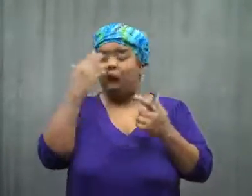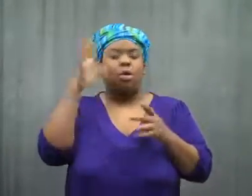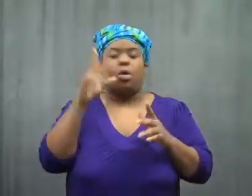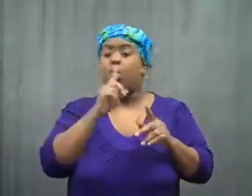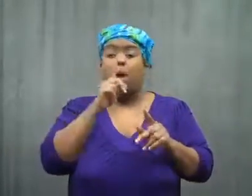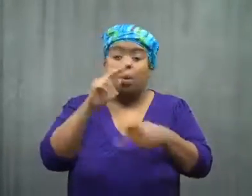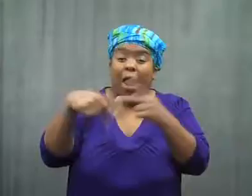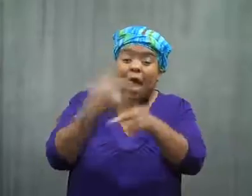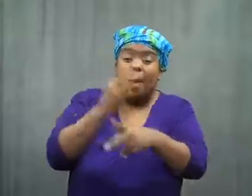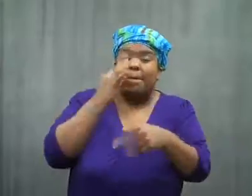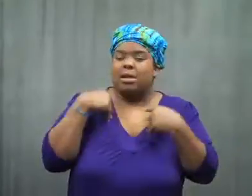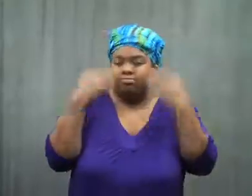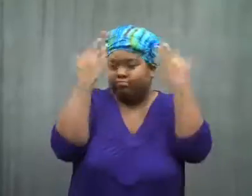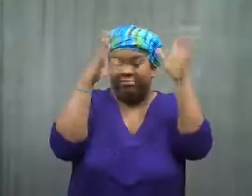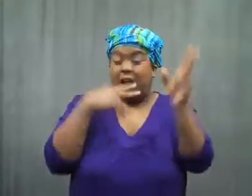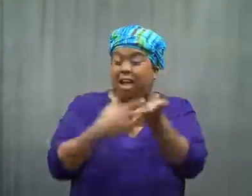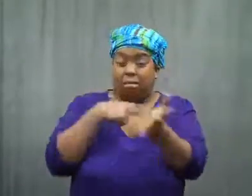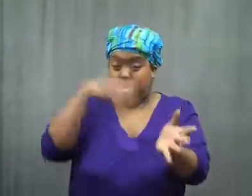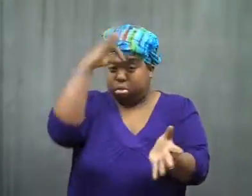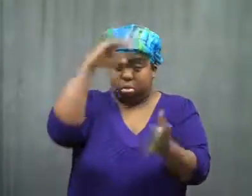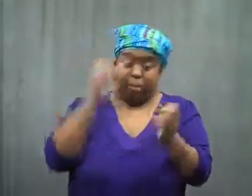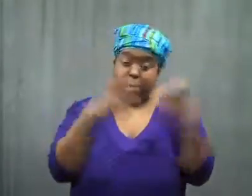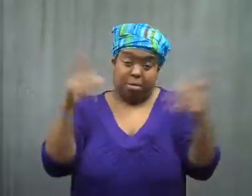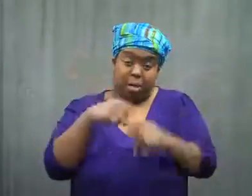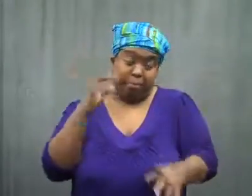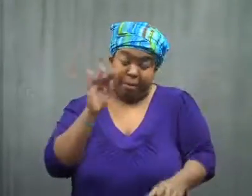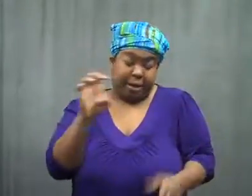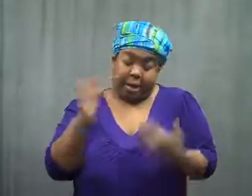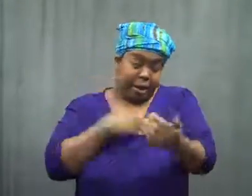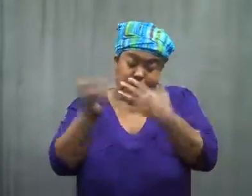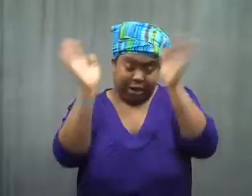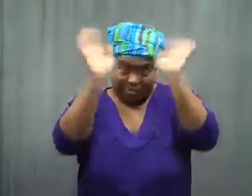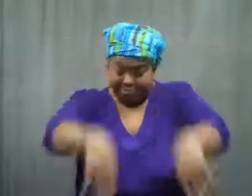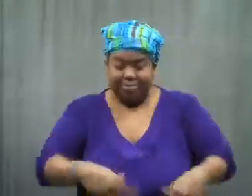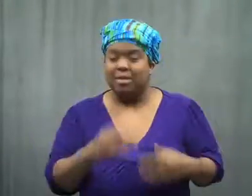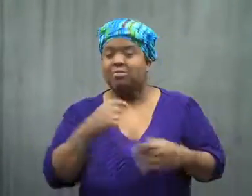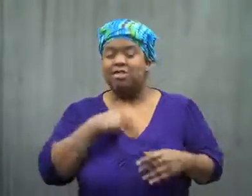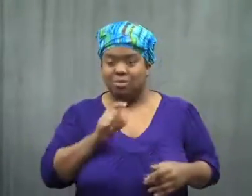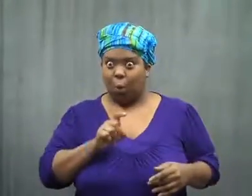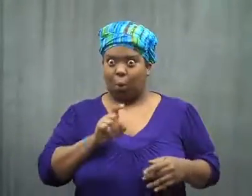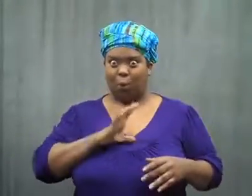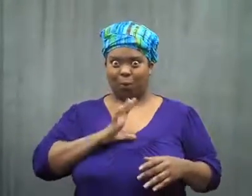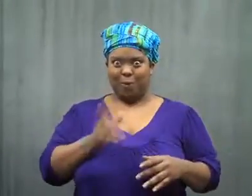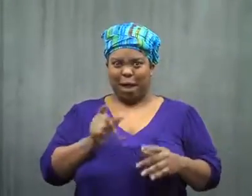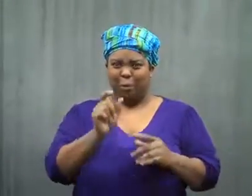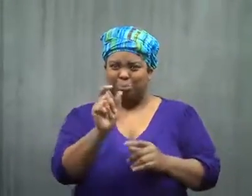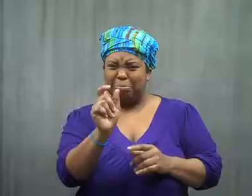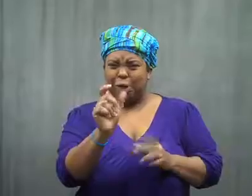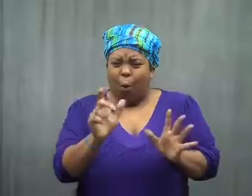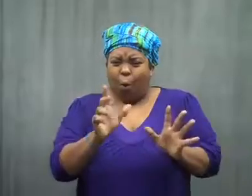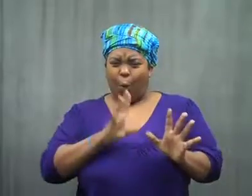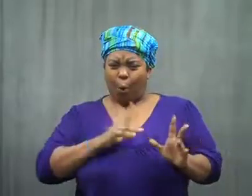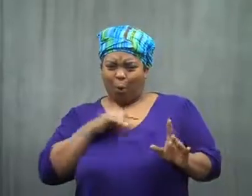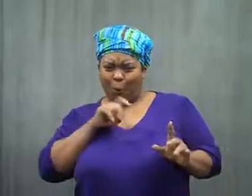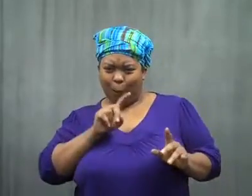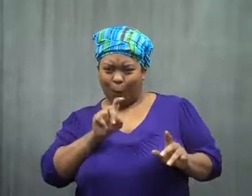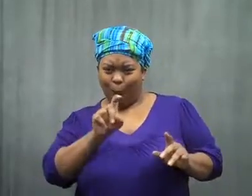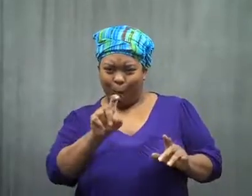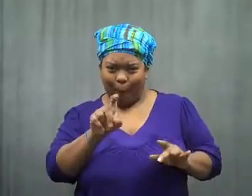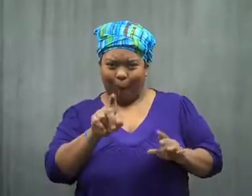I don't know what kind it was, I really don't know much about bees, anyway. I thought, "Oh, great! A big one!" and went up to it.